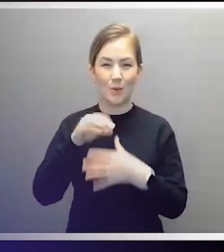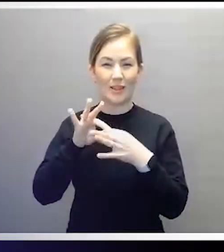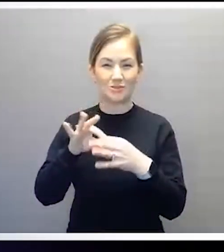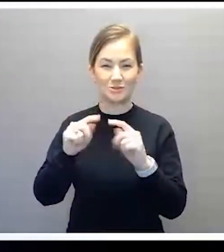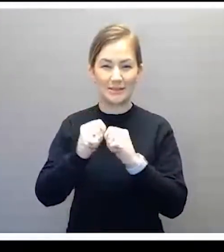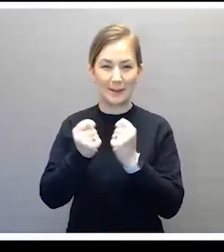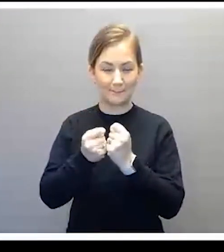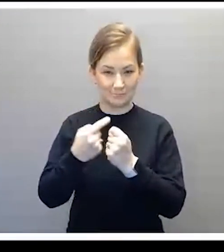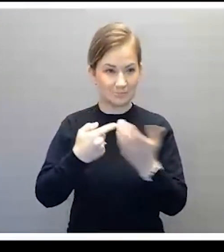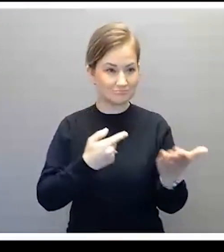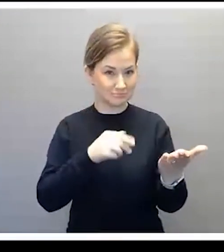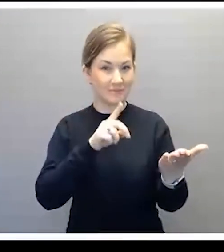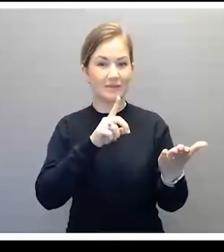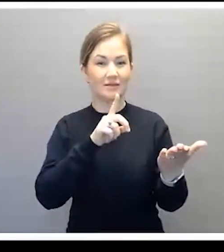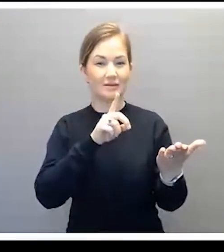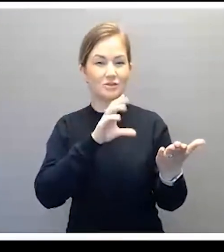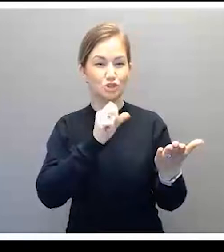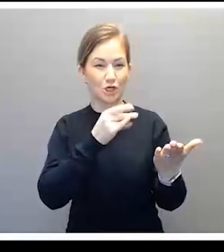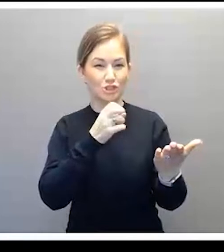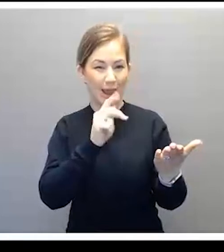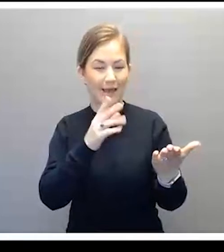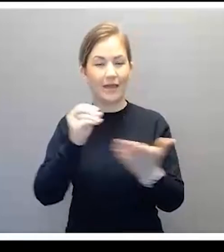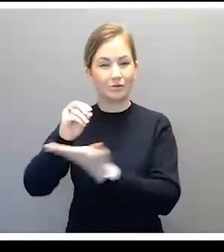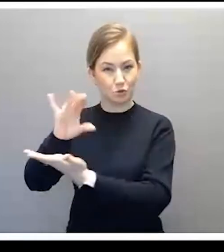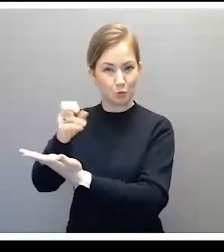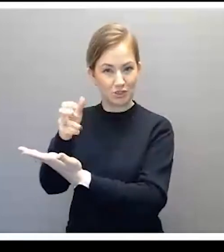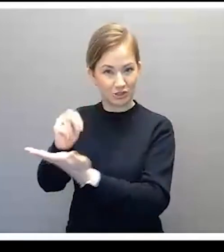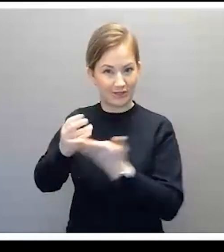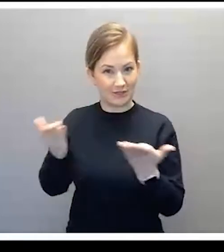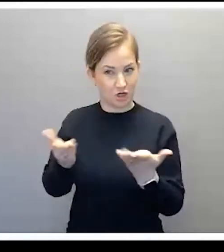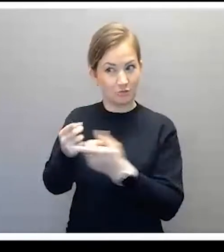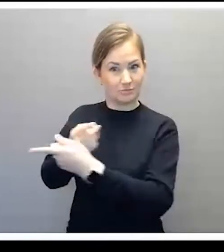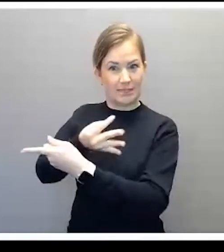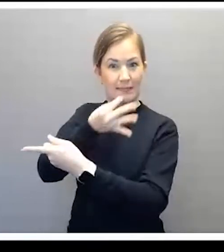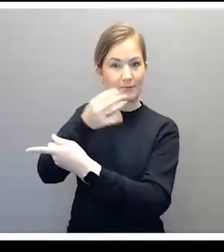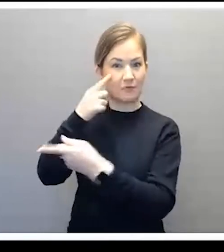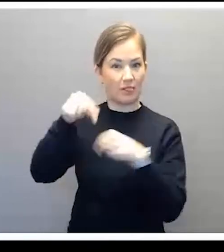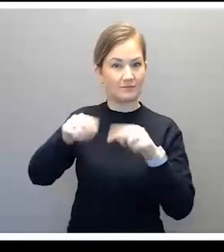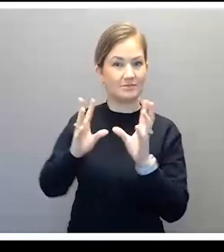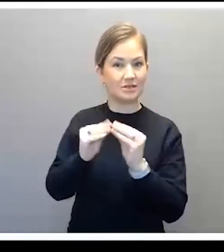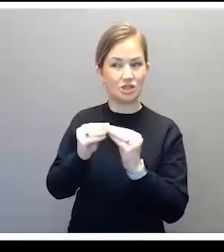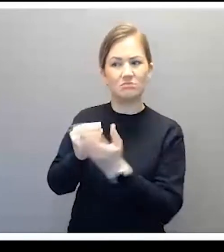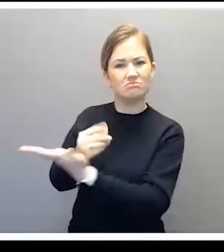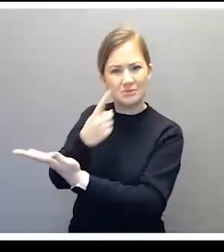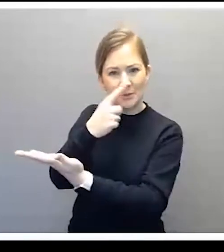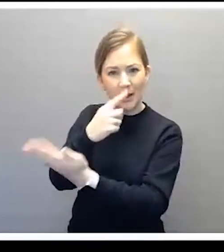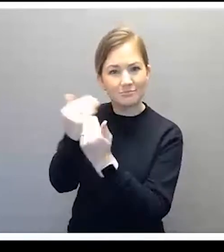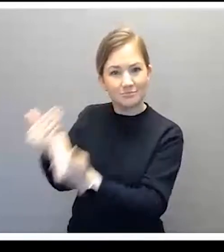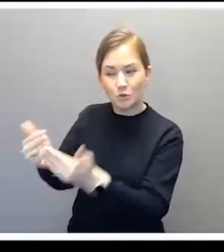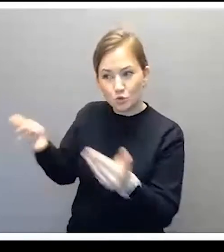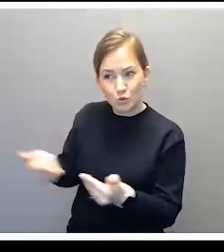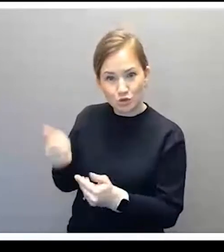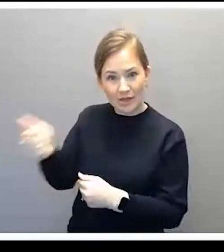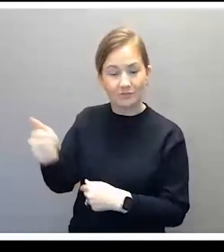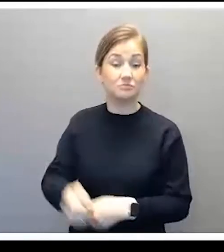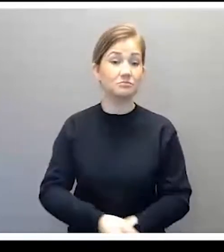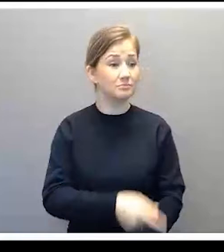I'm here with Shashank and Christian, our expert for this session. Christian, why don't you go ahead and introduce yourself.